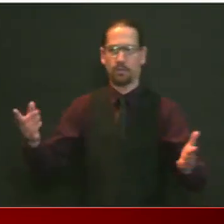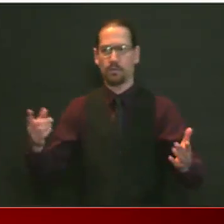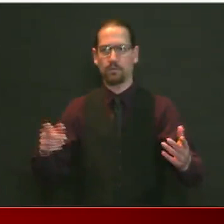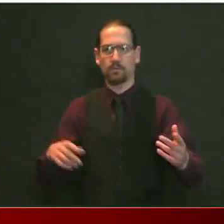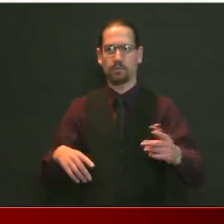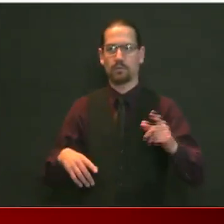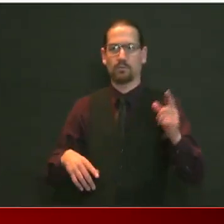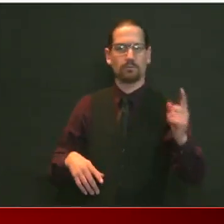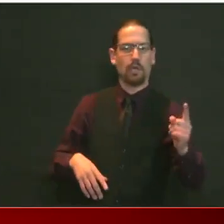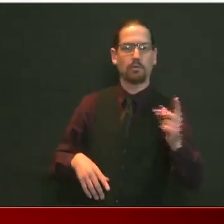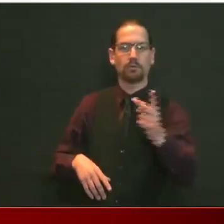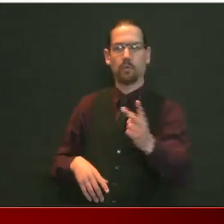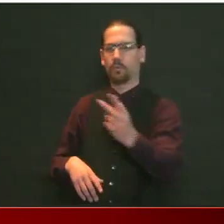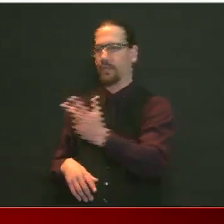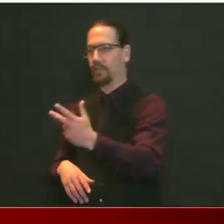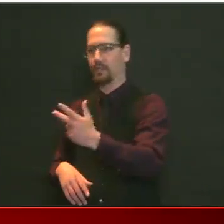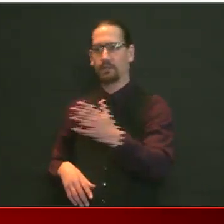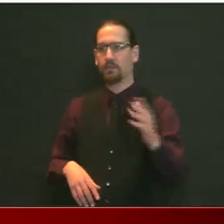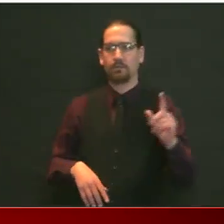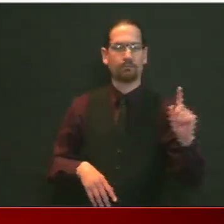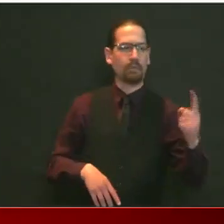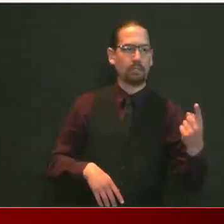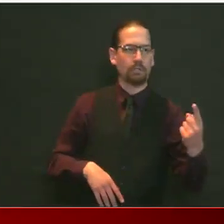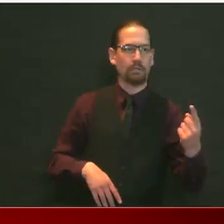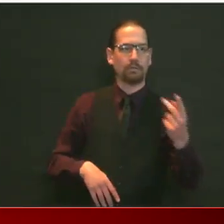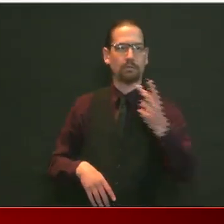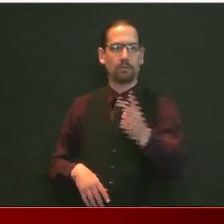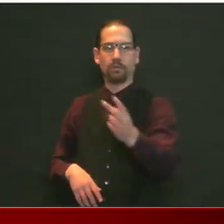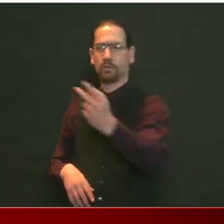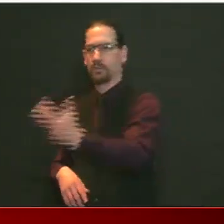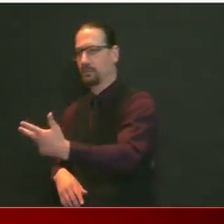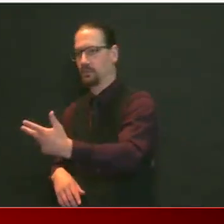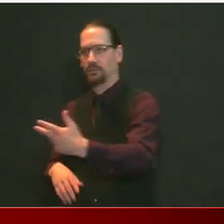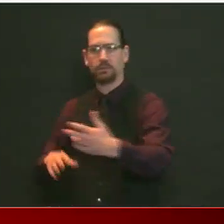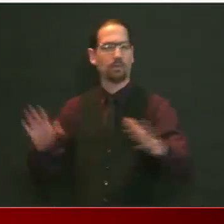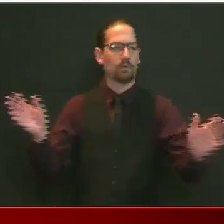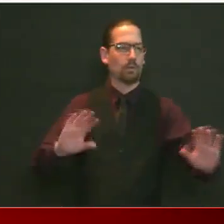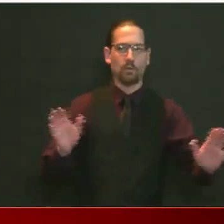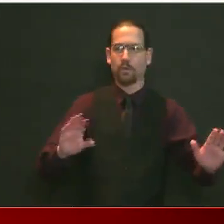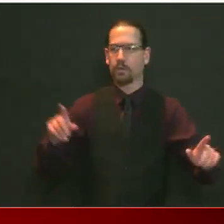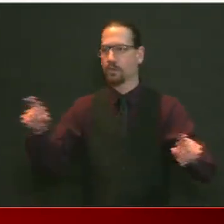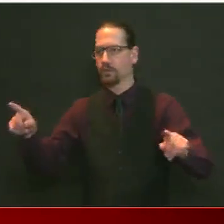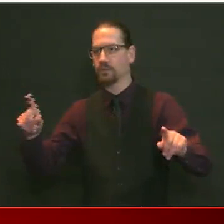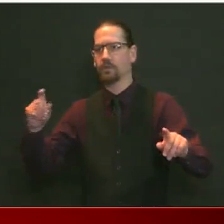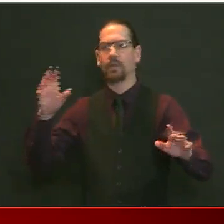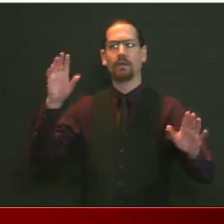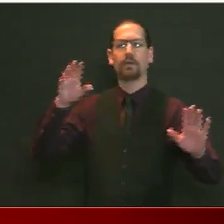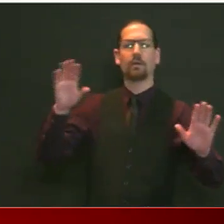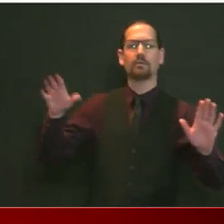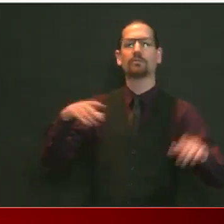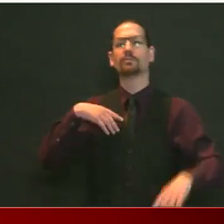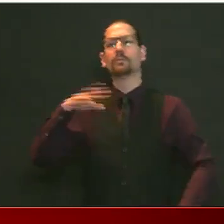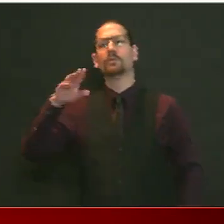FAST, IT WILL HELP US. YOU GOT TO, COME ON. YOU WANT